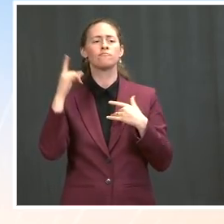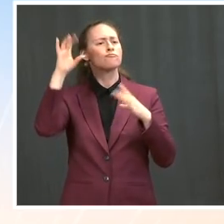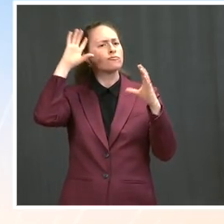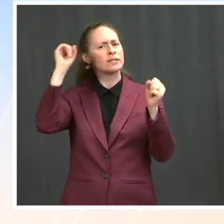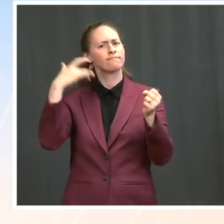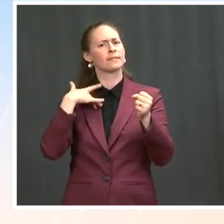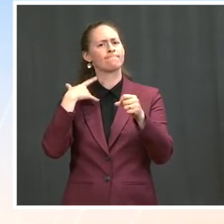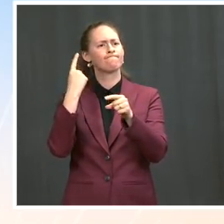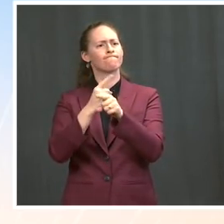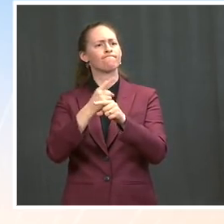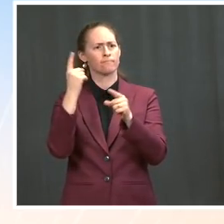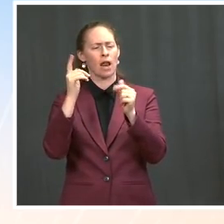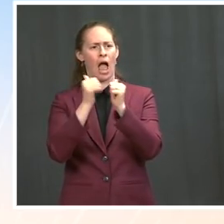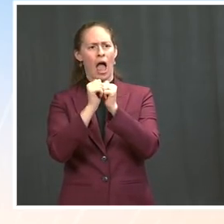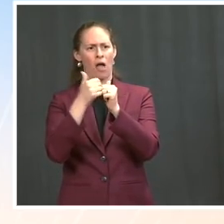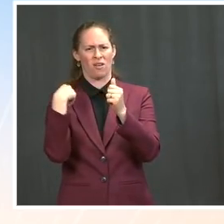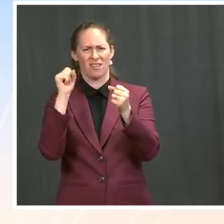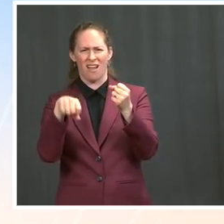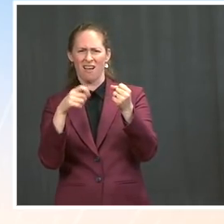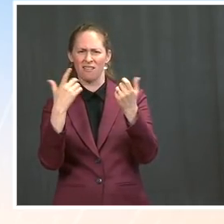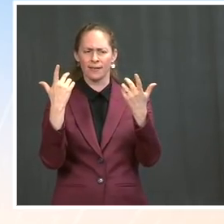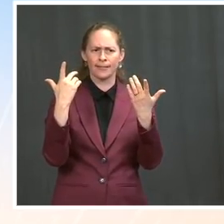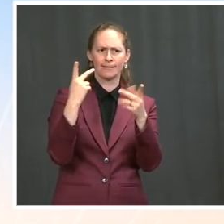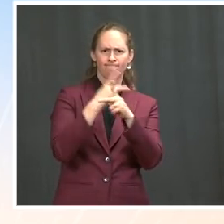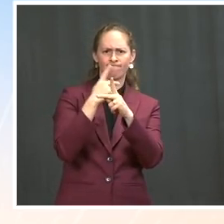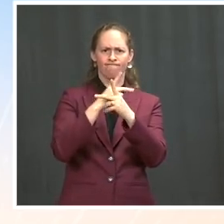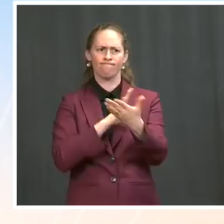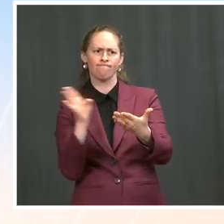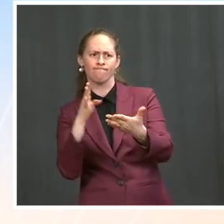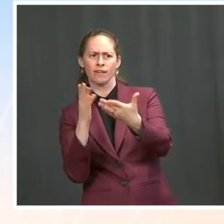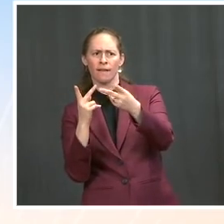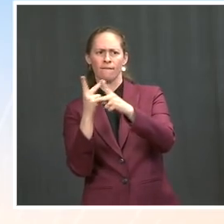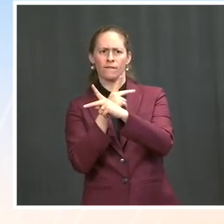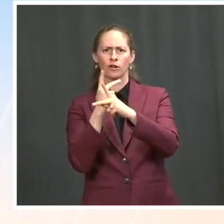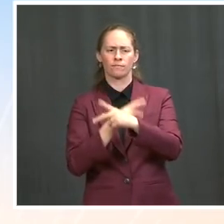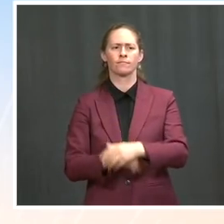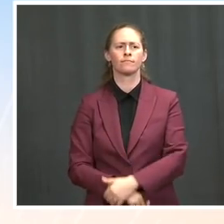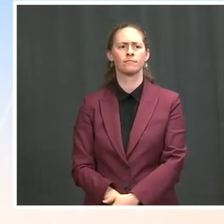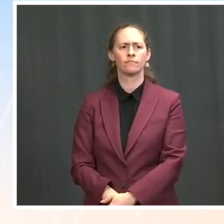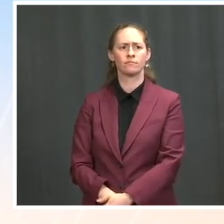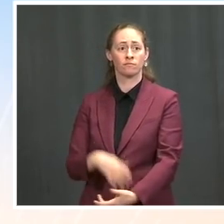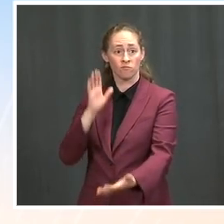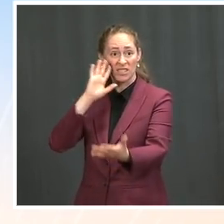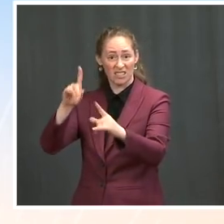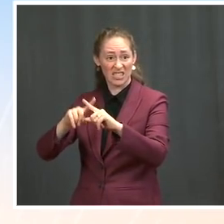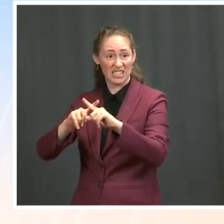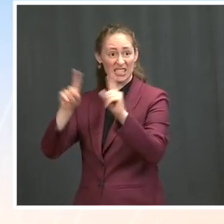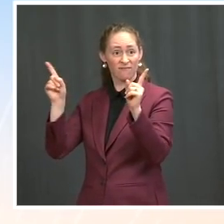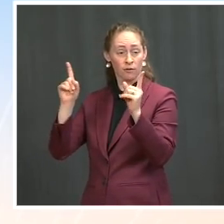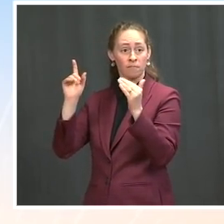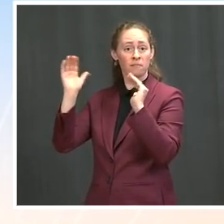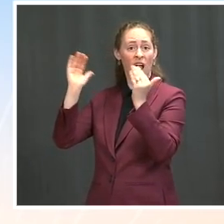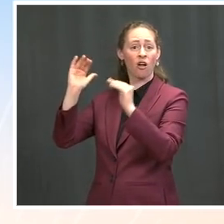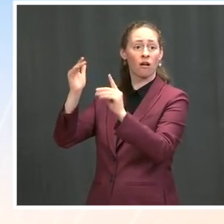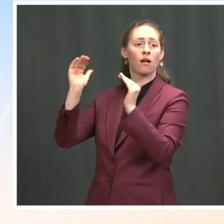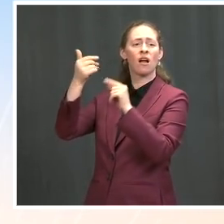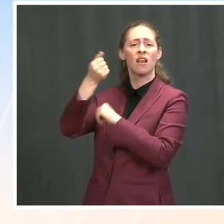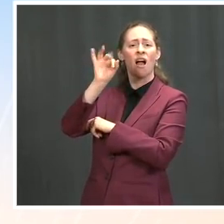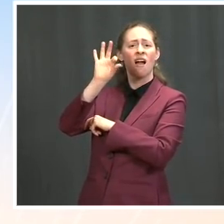The Press: Would he be approaching this a little differently than he did, perhaps in '94, when there was another crime wave that Democrats responded to?